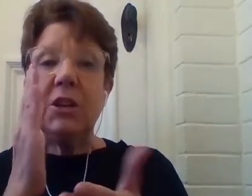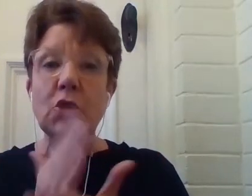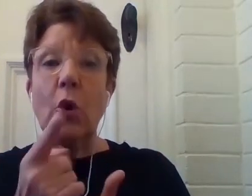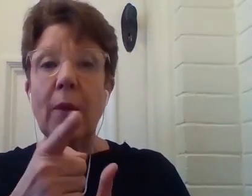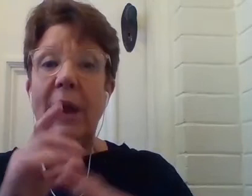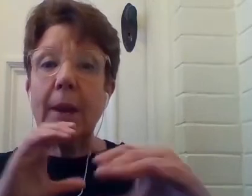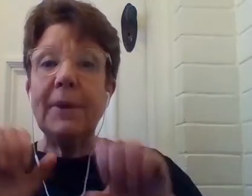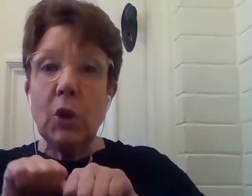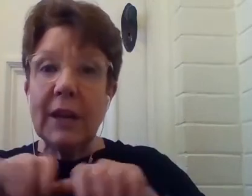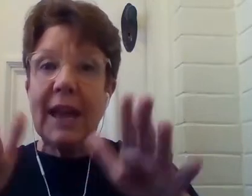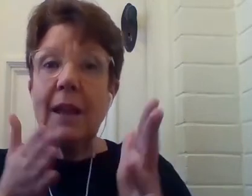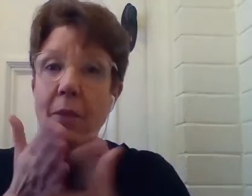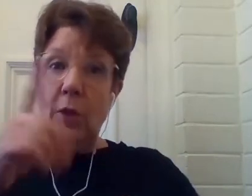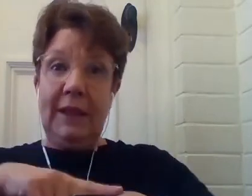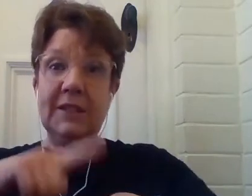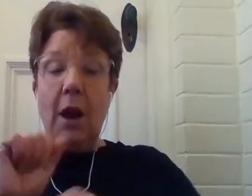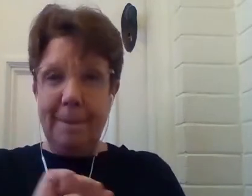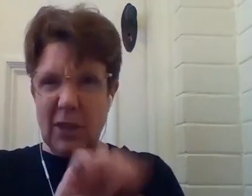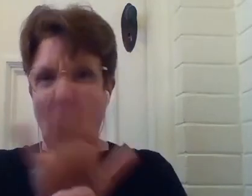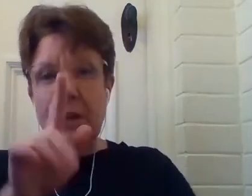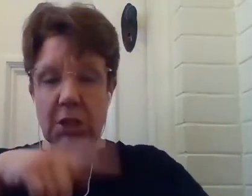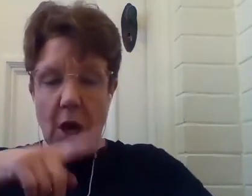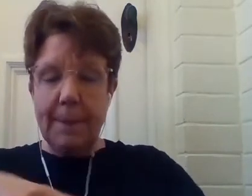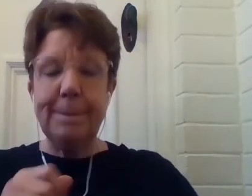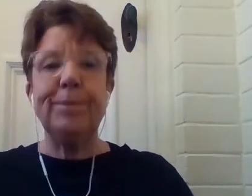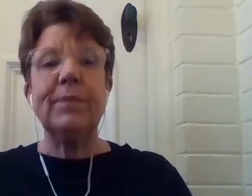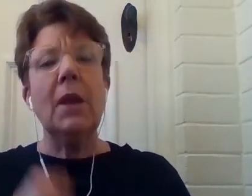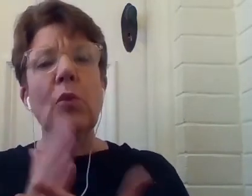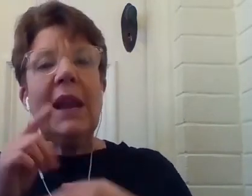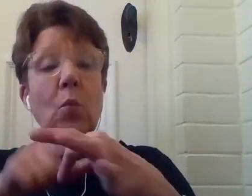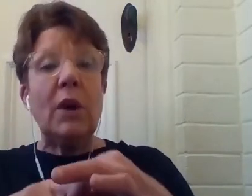communicate through this crisis is a question around digital noise. How